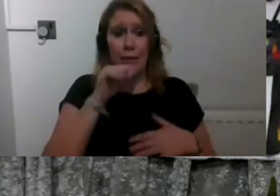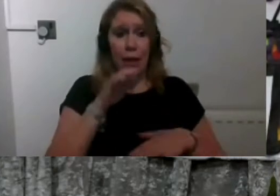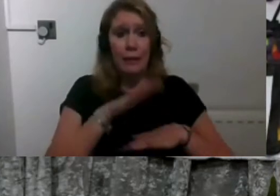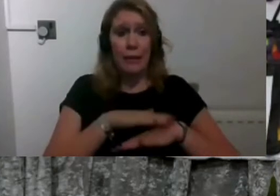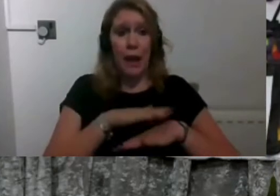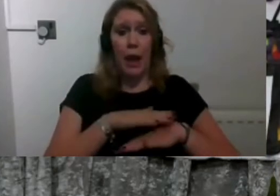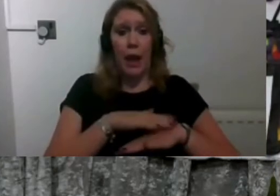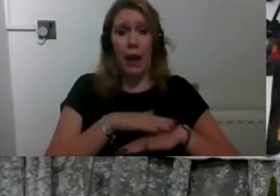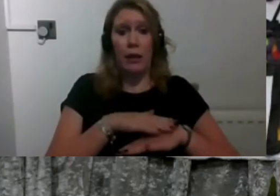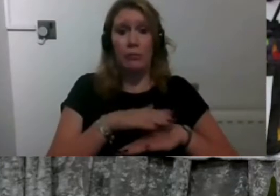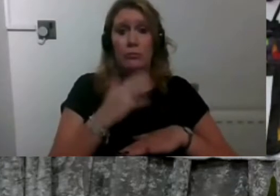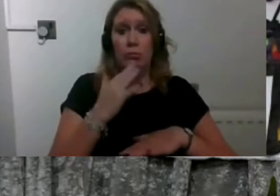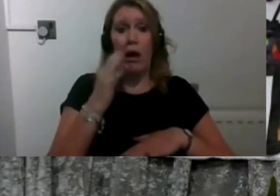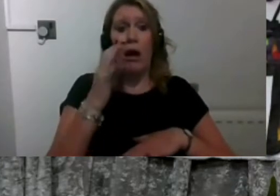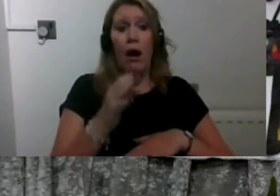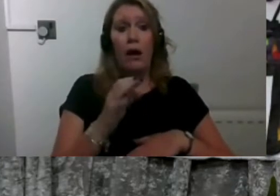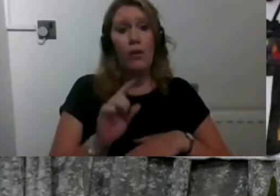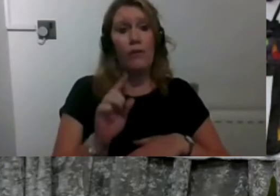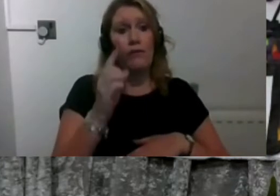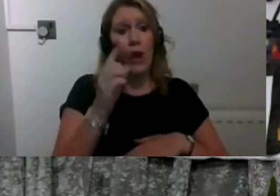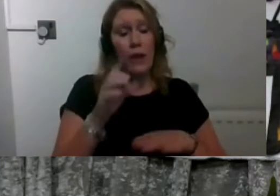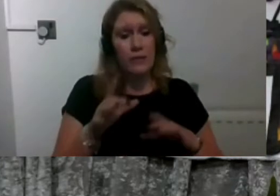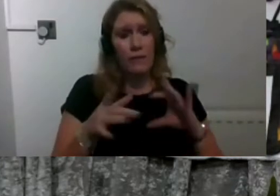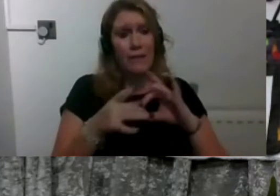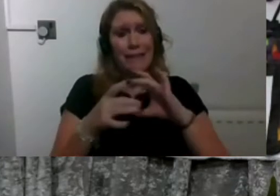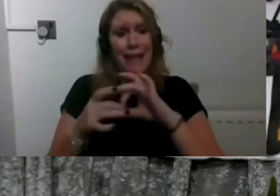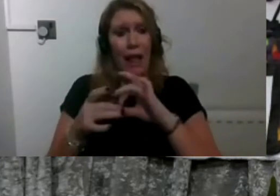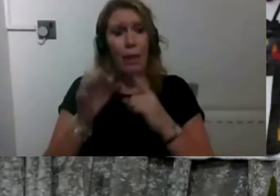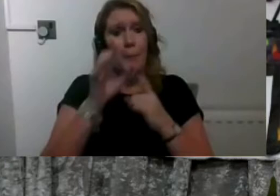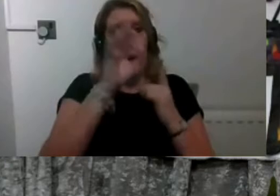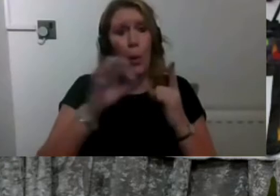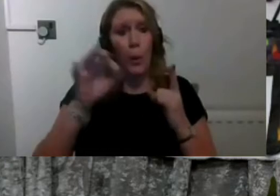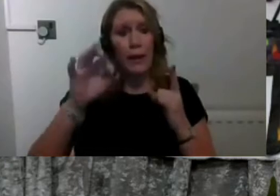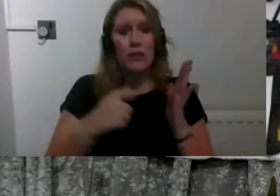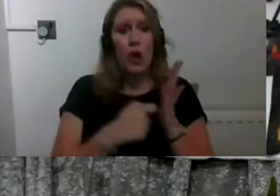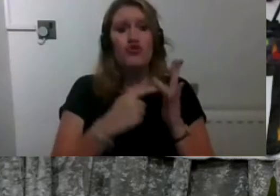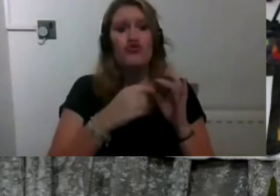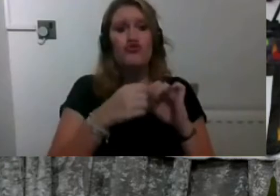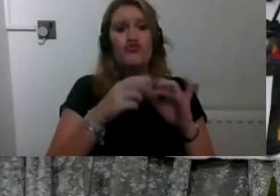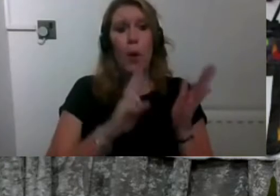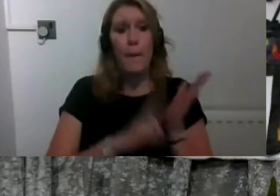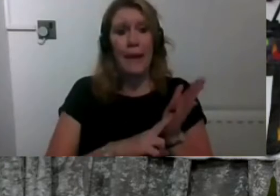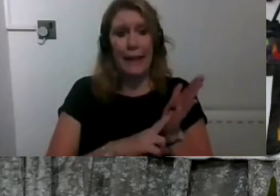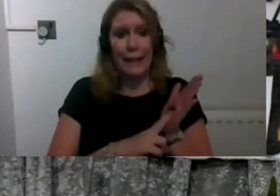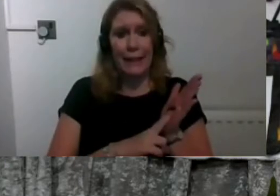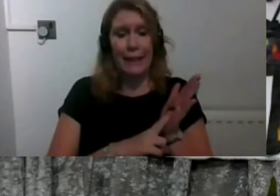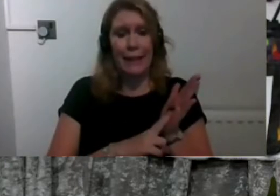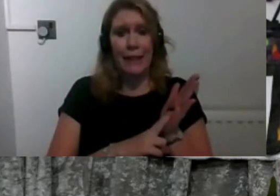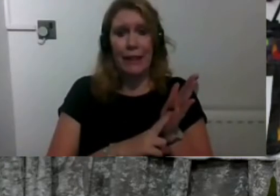nice time now to bring in the first of our Together poets. Robin Surgeoner, are you